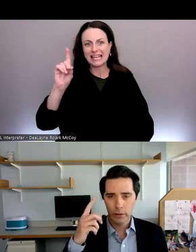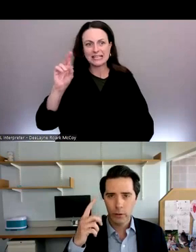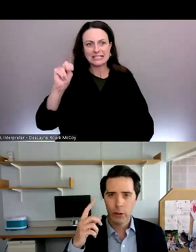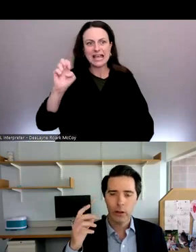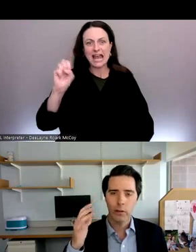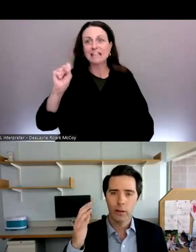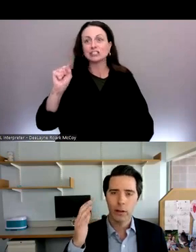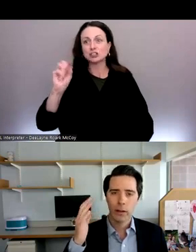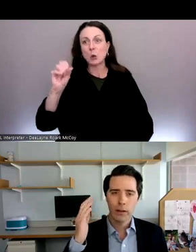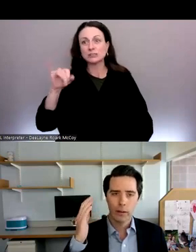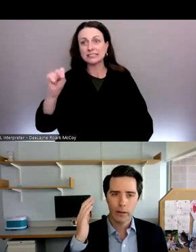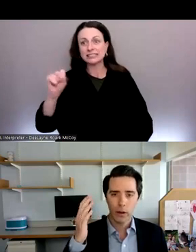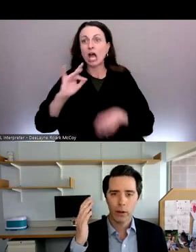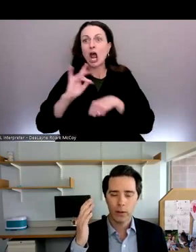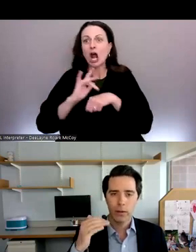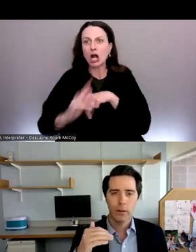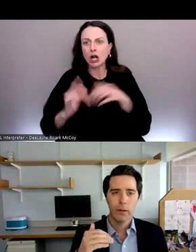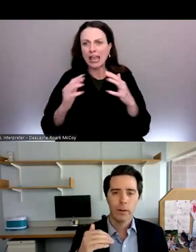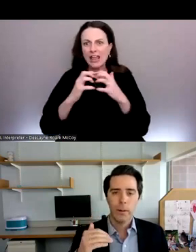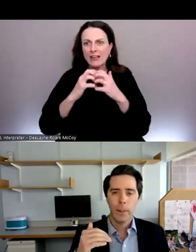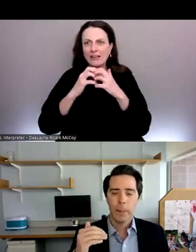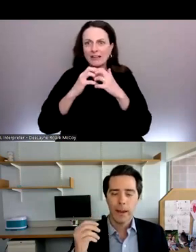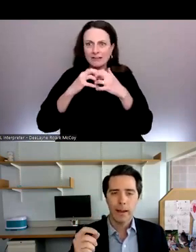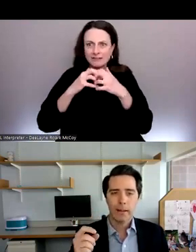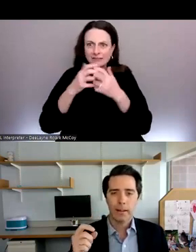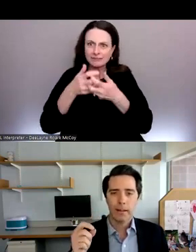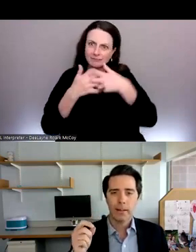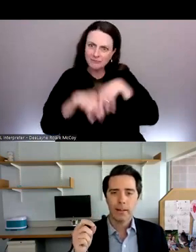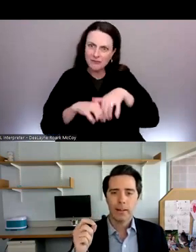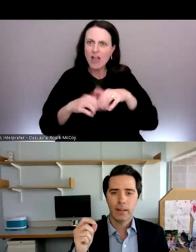Fusion of the the skull